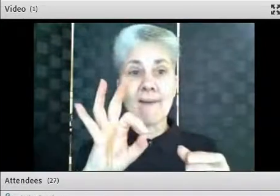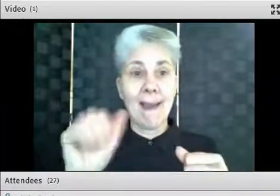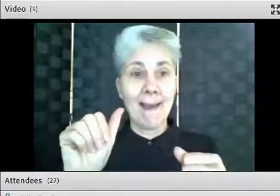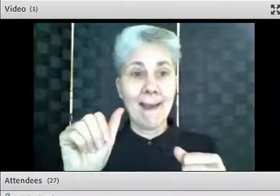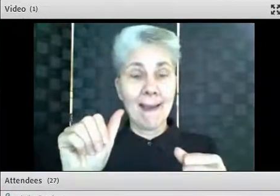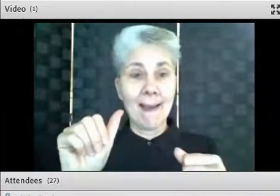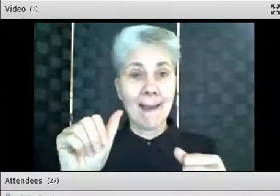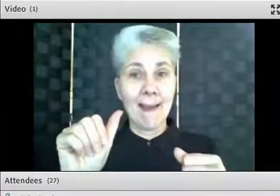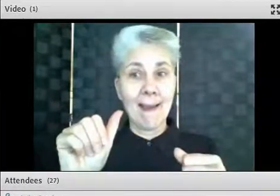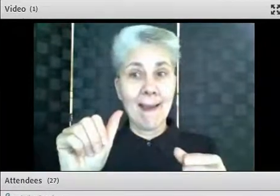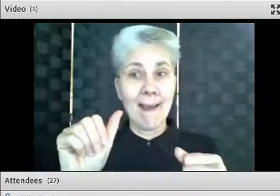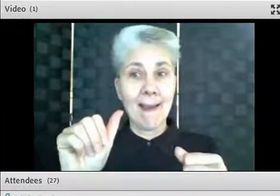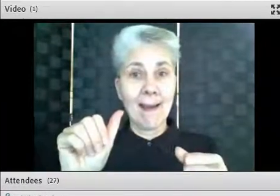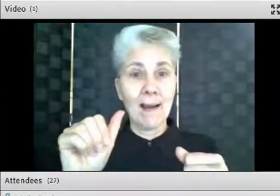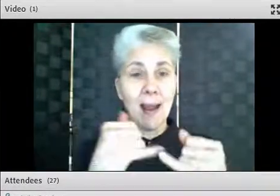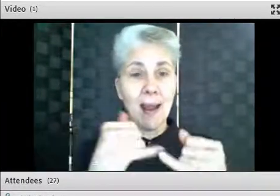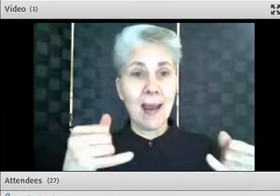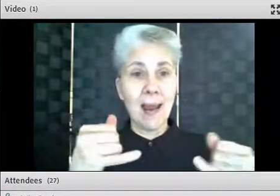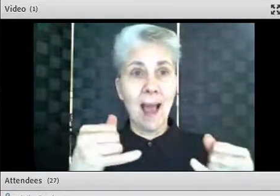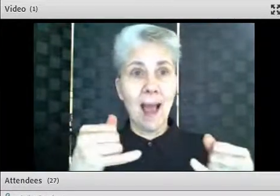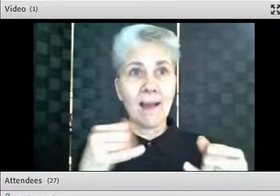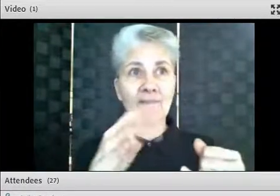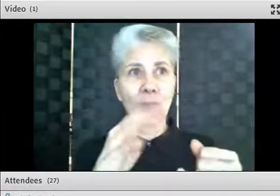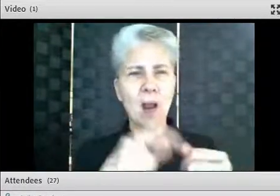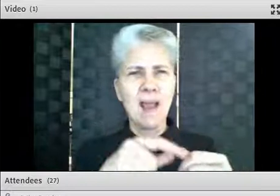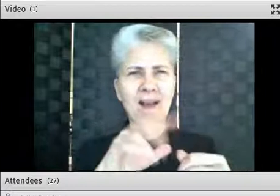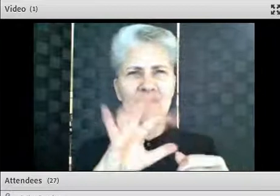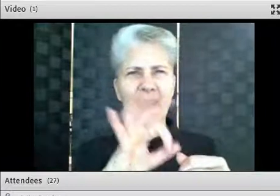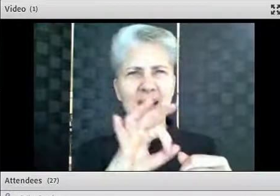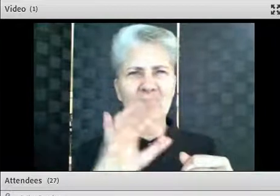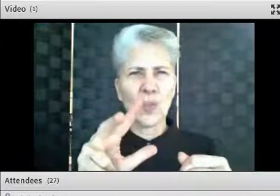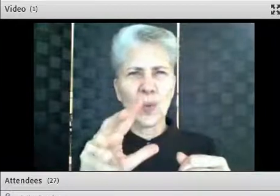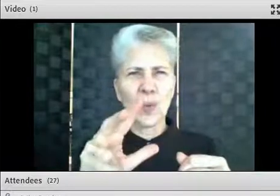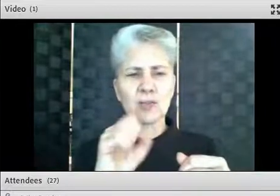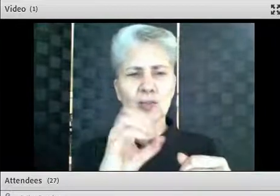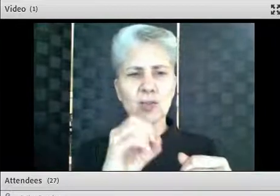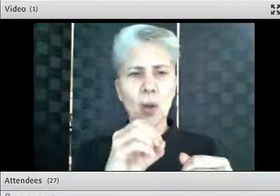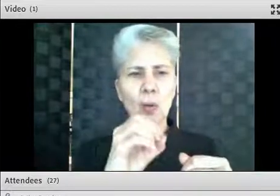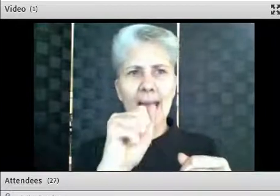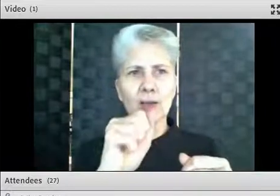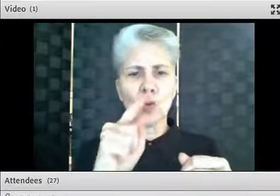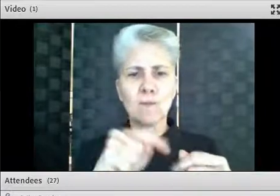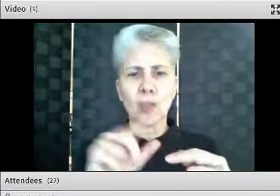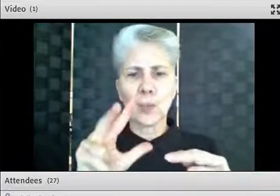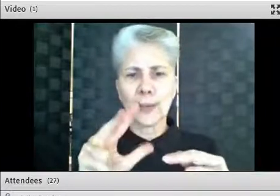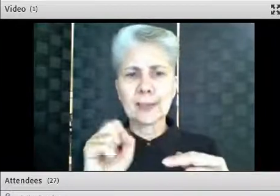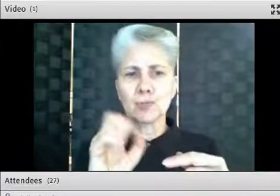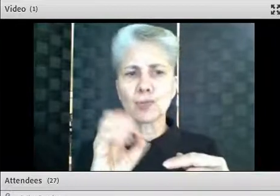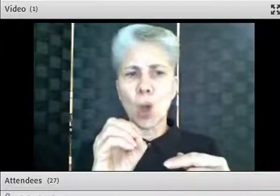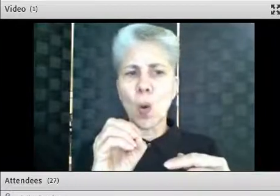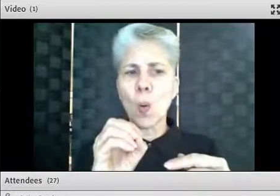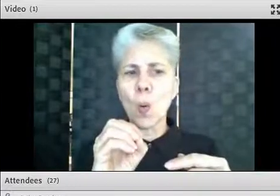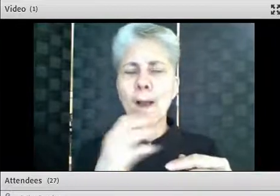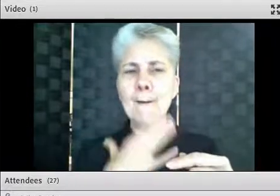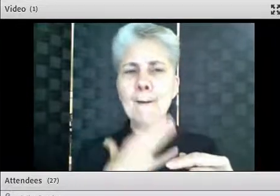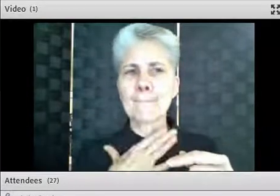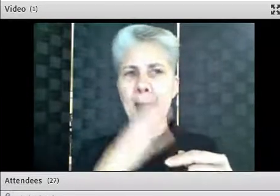So I have on line four F3, right, so FA -- So A is over three, so in my estimate,